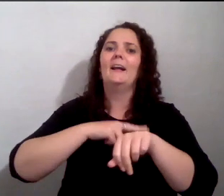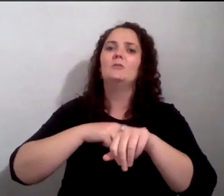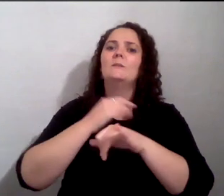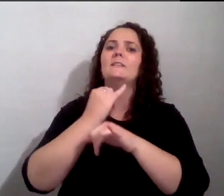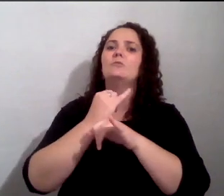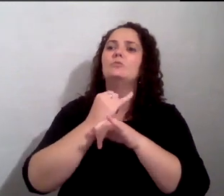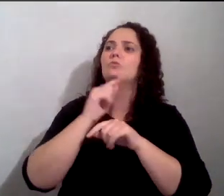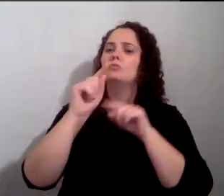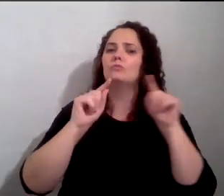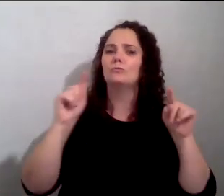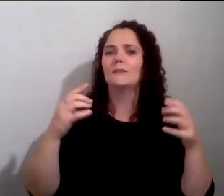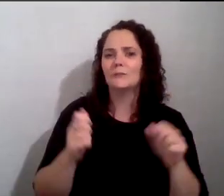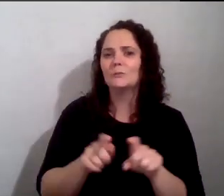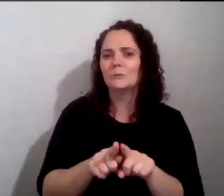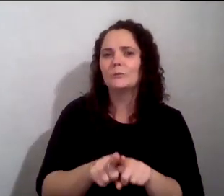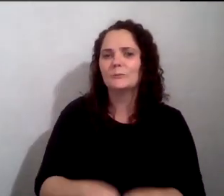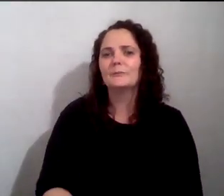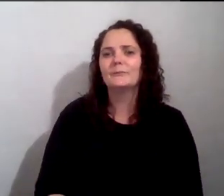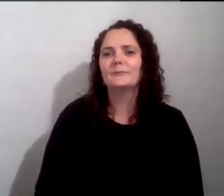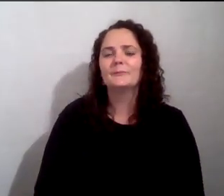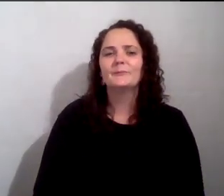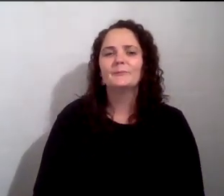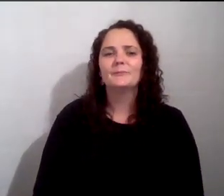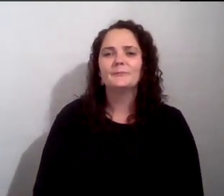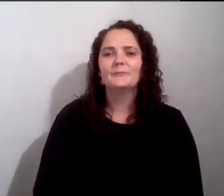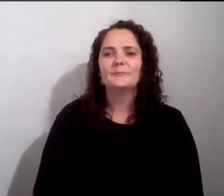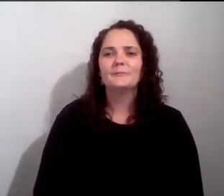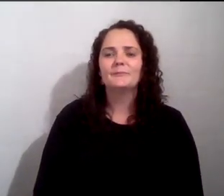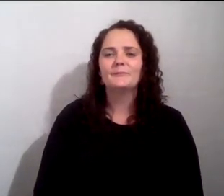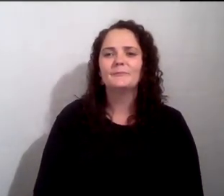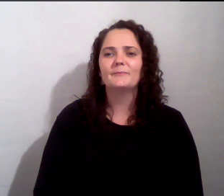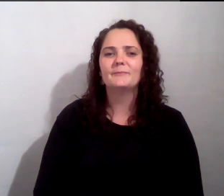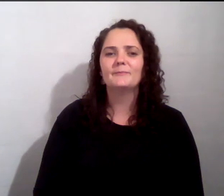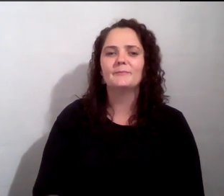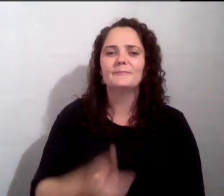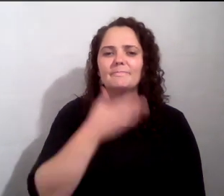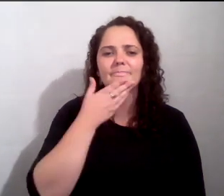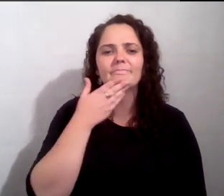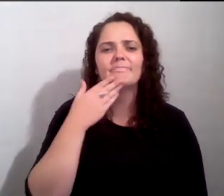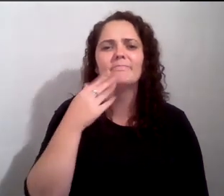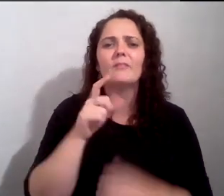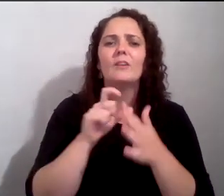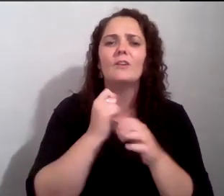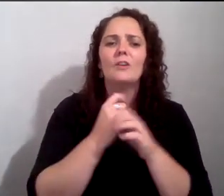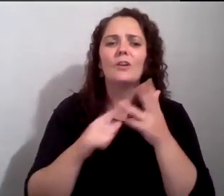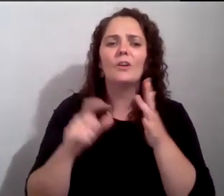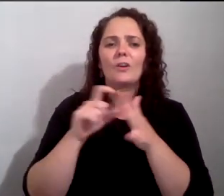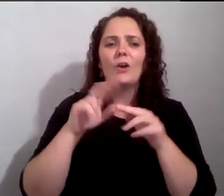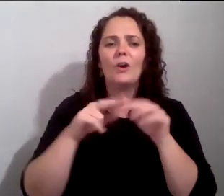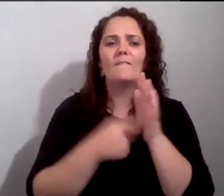Now let's move quickly through this wonderful work by Godfrey Miller